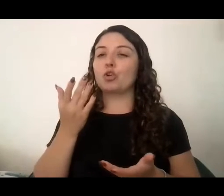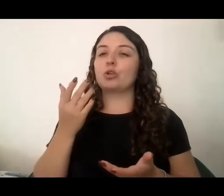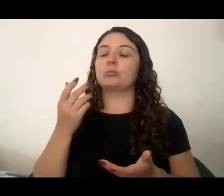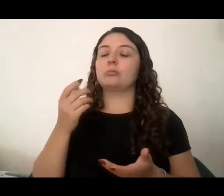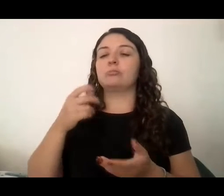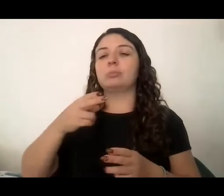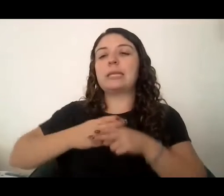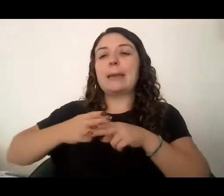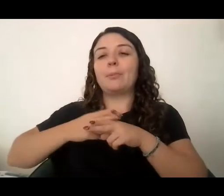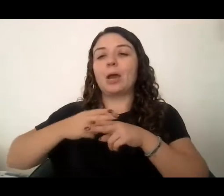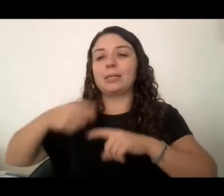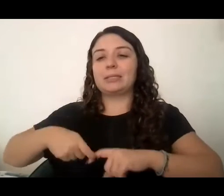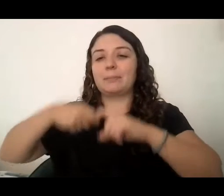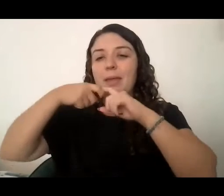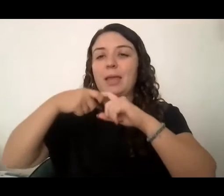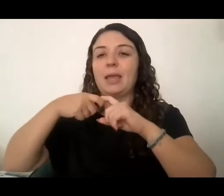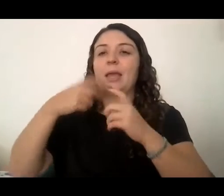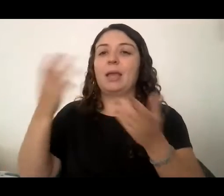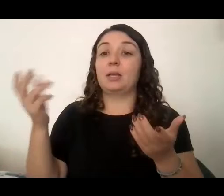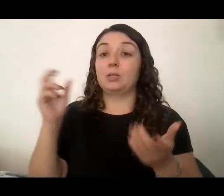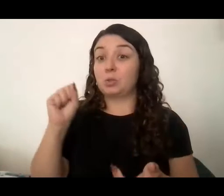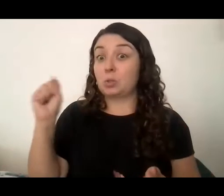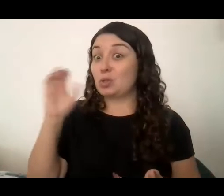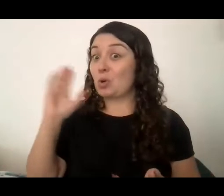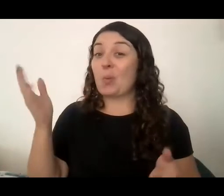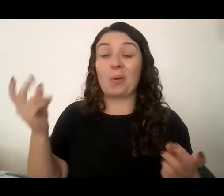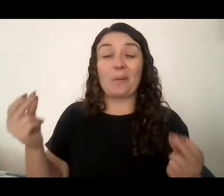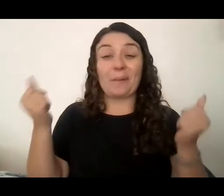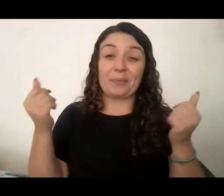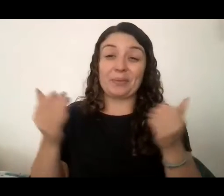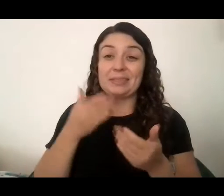something that they don't do lightly at Social Security. It can take some advocacy. So some